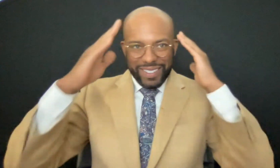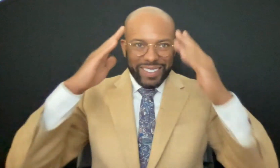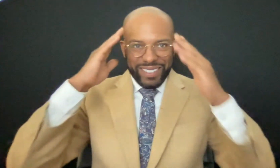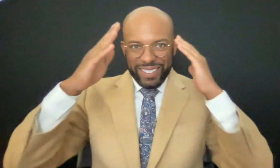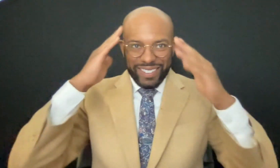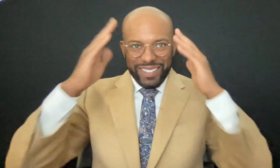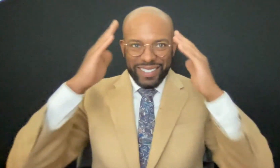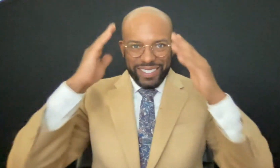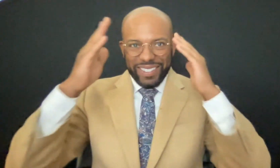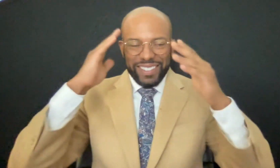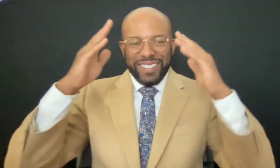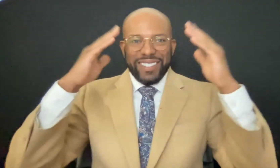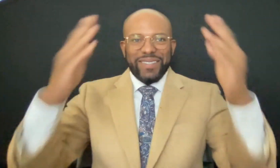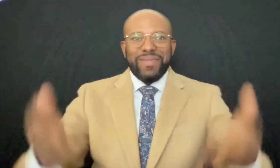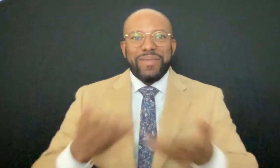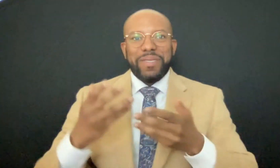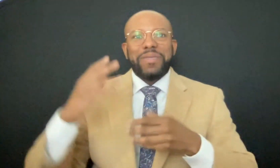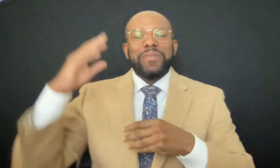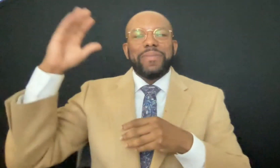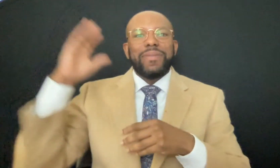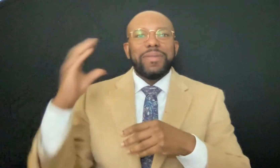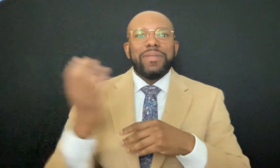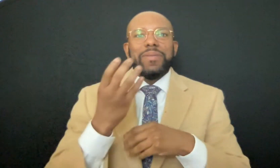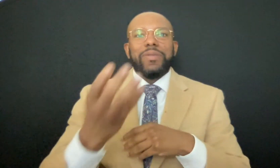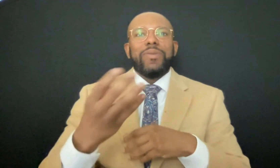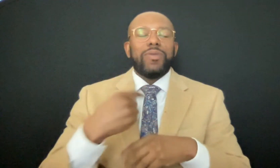Hello, everyone. Welcome to sign One News.